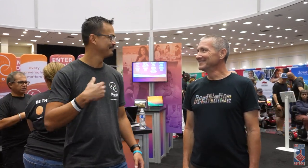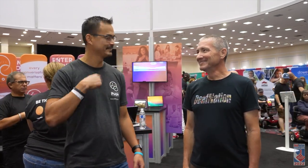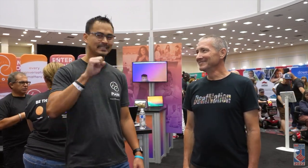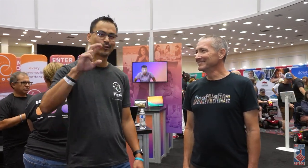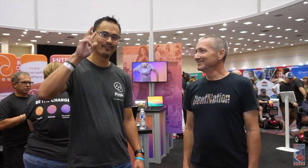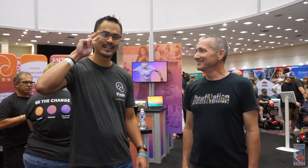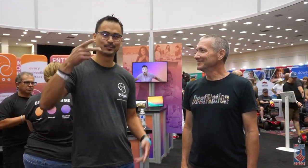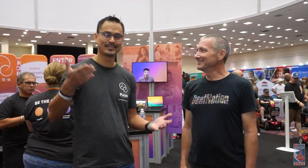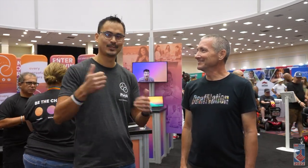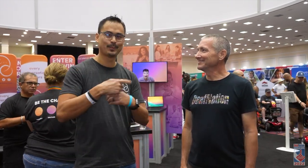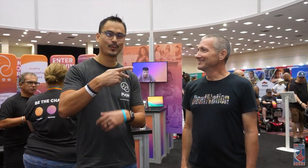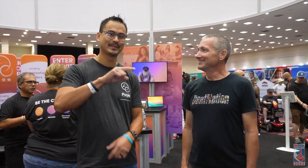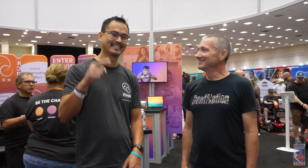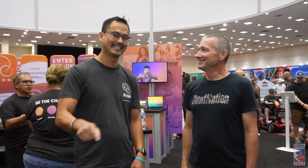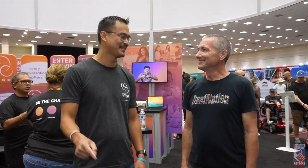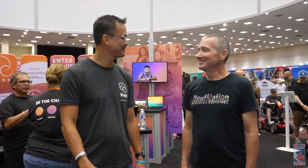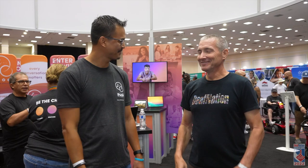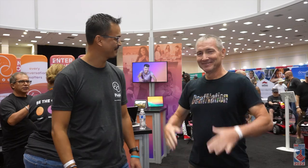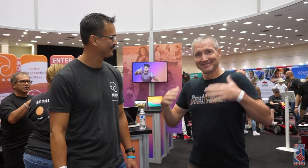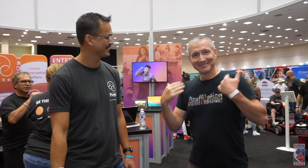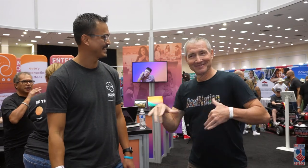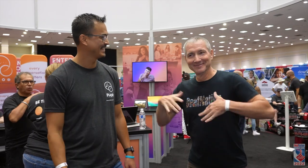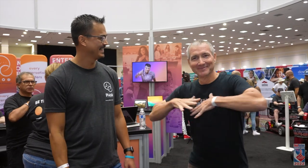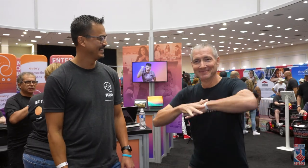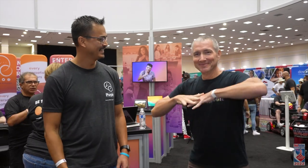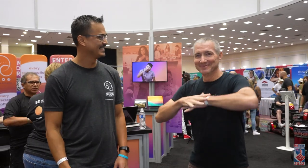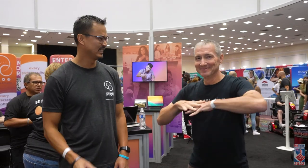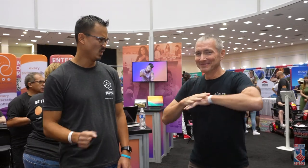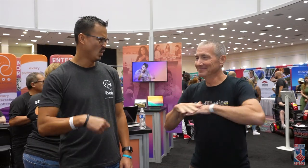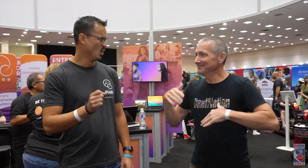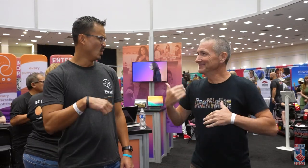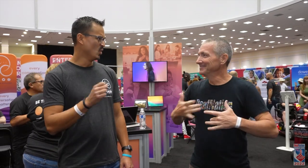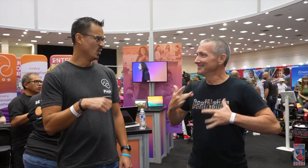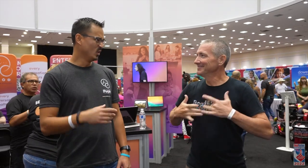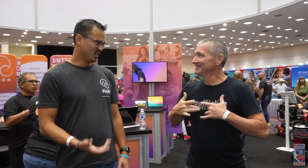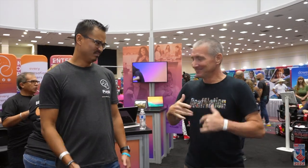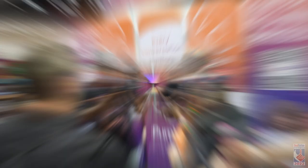I’m a senior VP with Purple ZVRS. Wow, it’s been so busy but exciting. Oh yes!